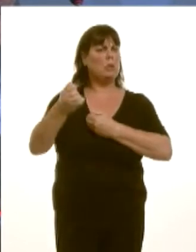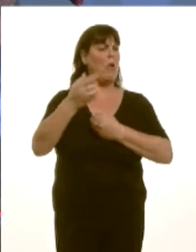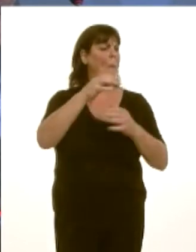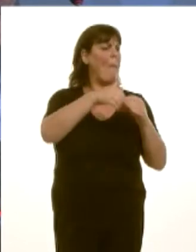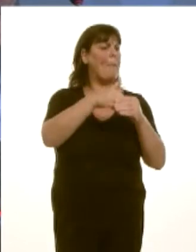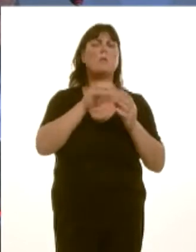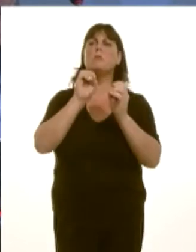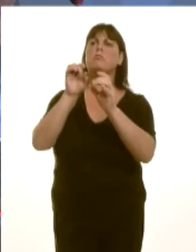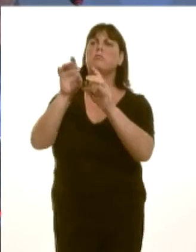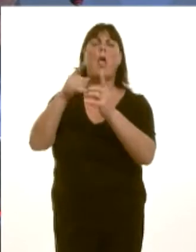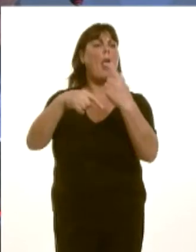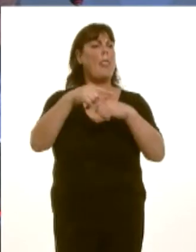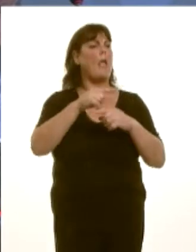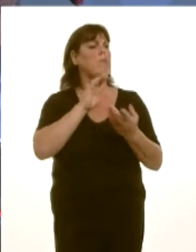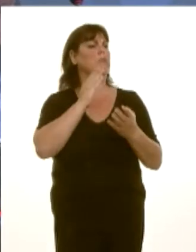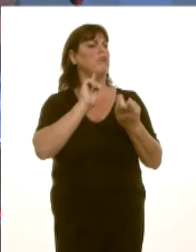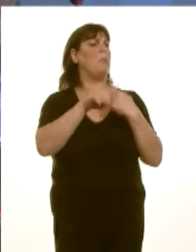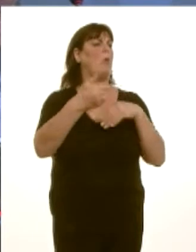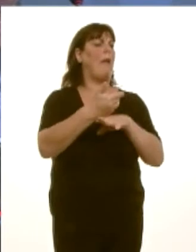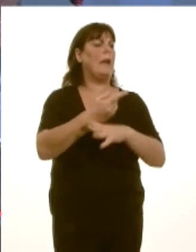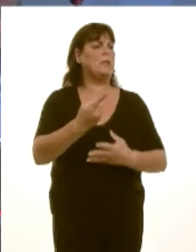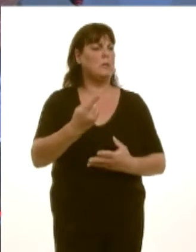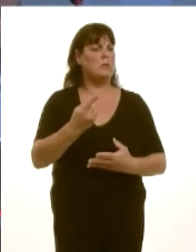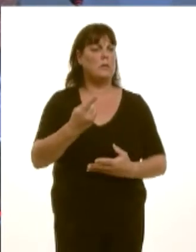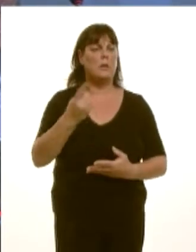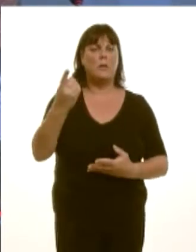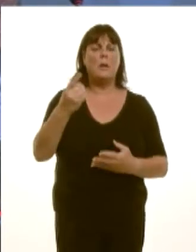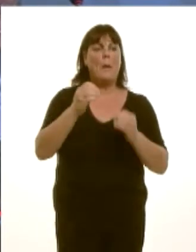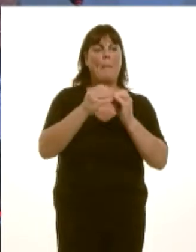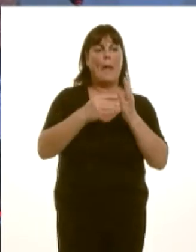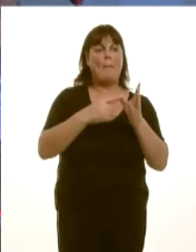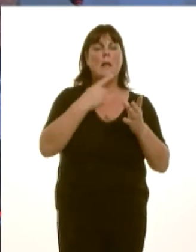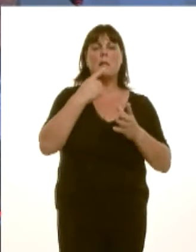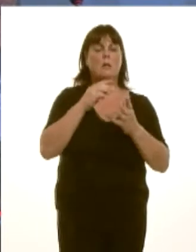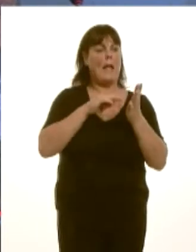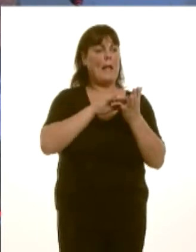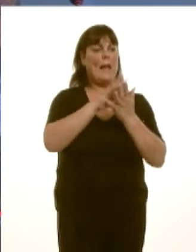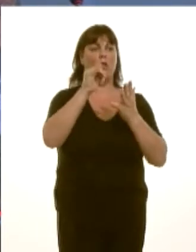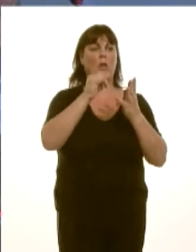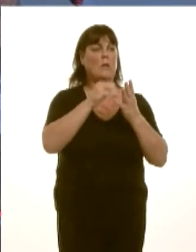The BMA goes on to say in this report that the NHS in Wales has ‘a non-listening culture’ that Andrew R.T.